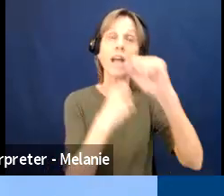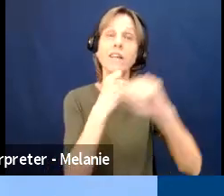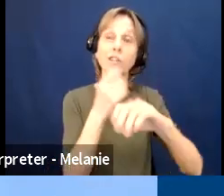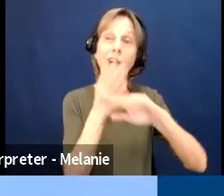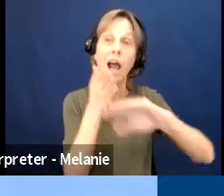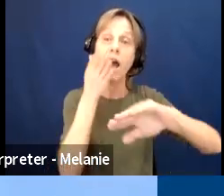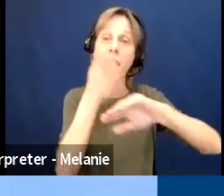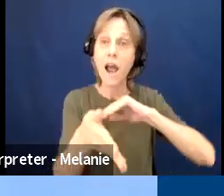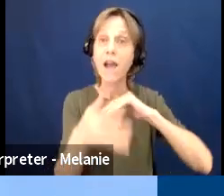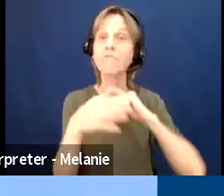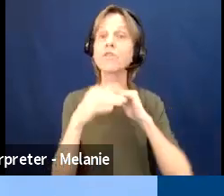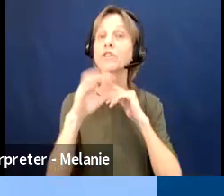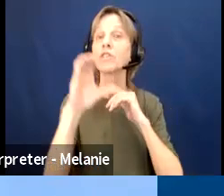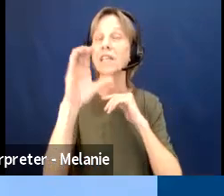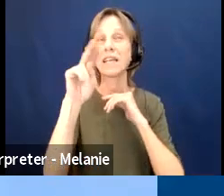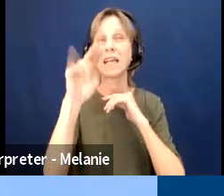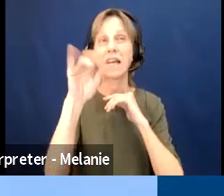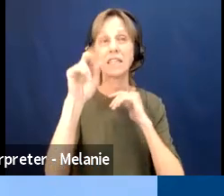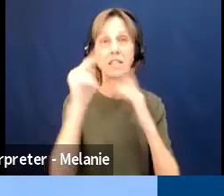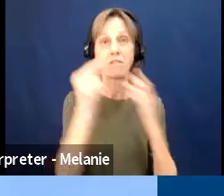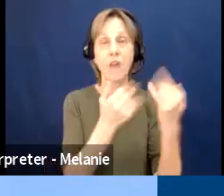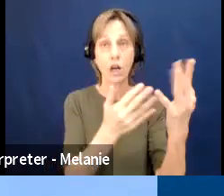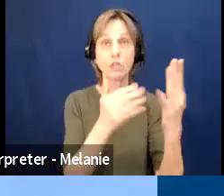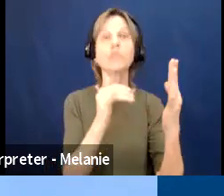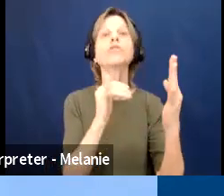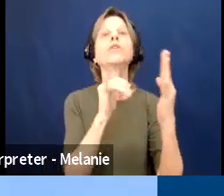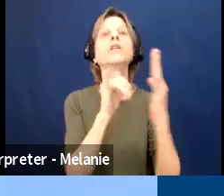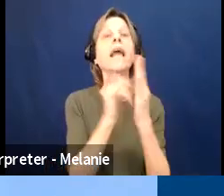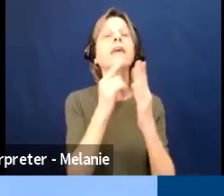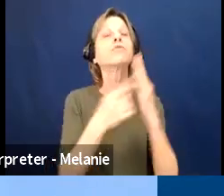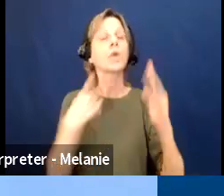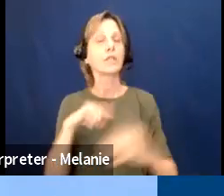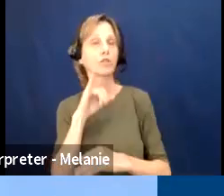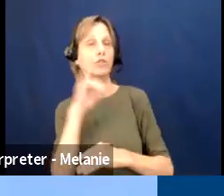that's what we on the insurance side hope to help you get back to first understand it is a process